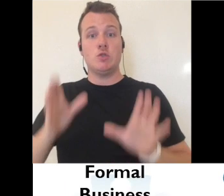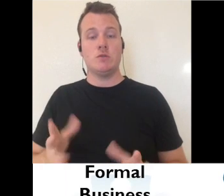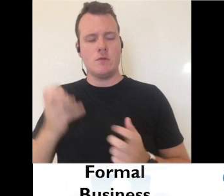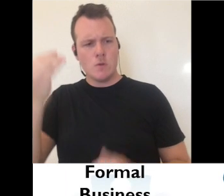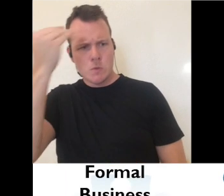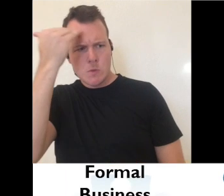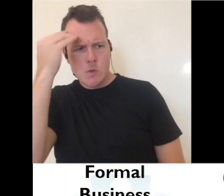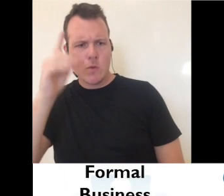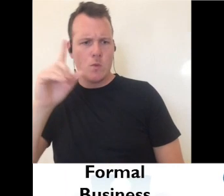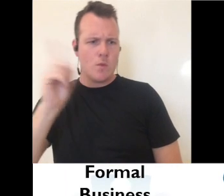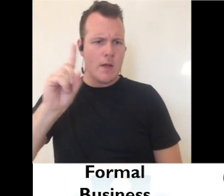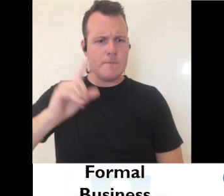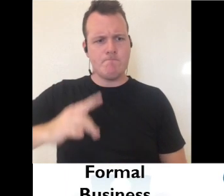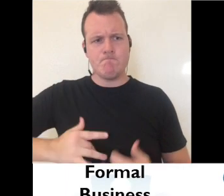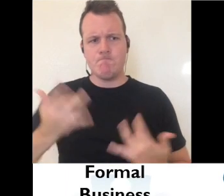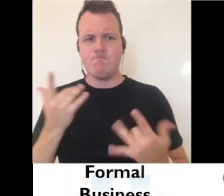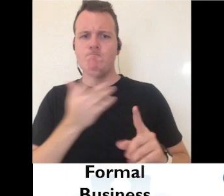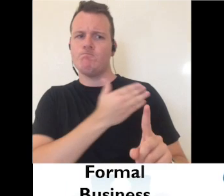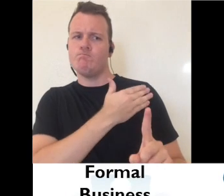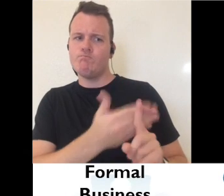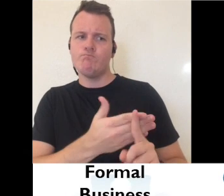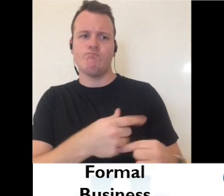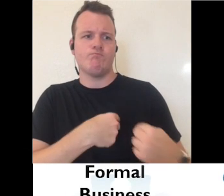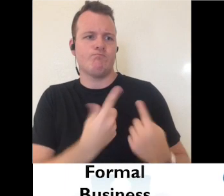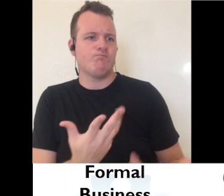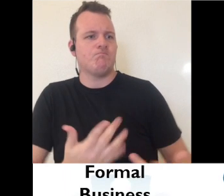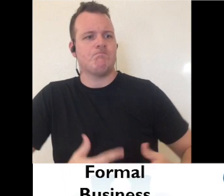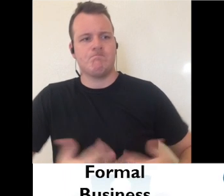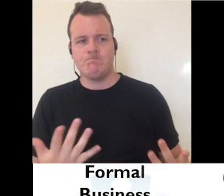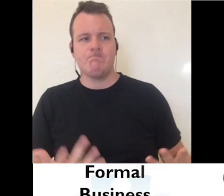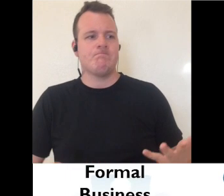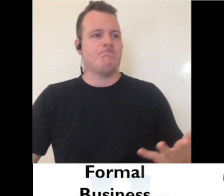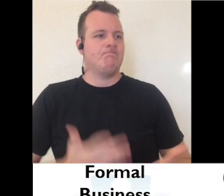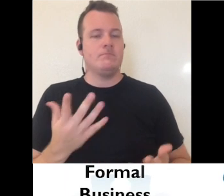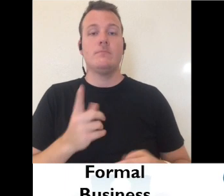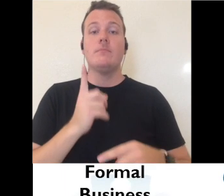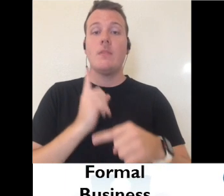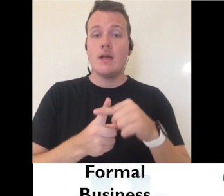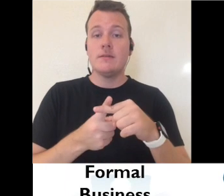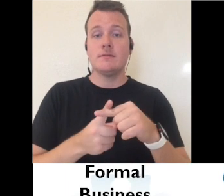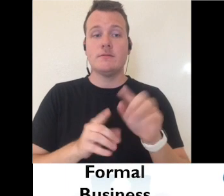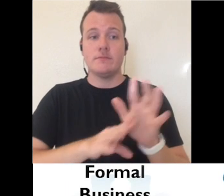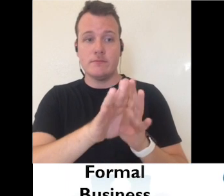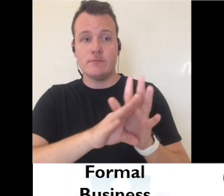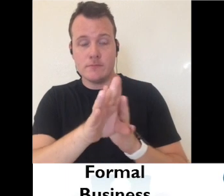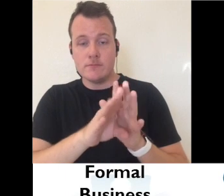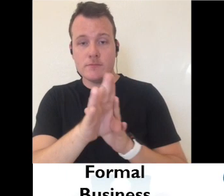and how it's working these days. They'll want to look at office locations. I want